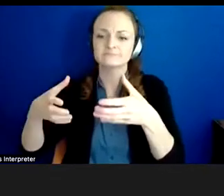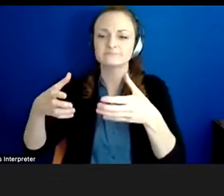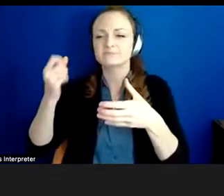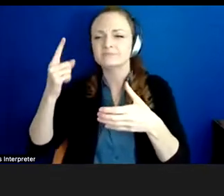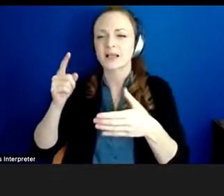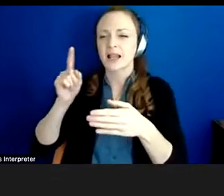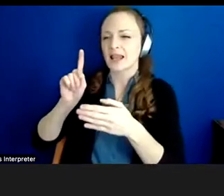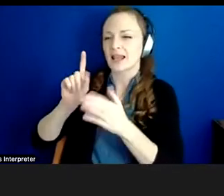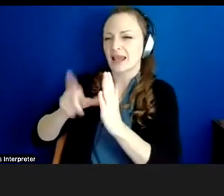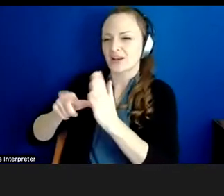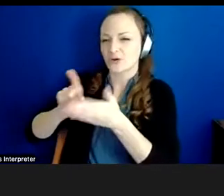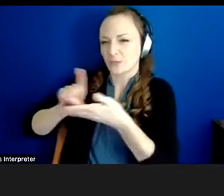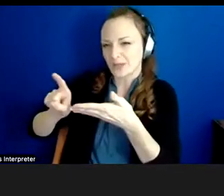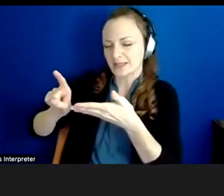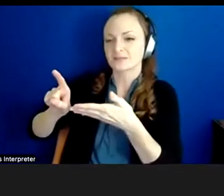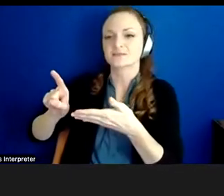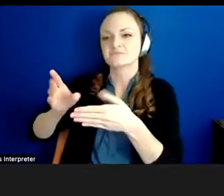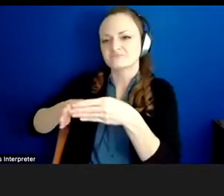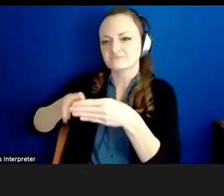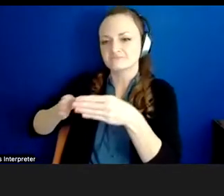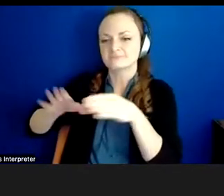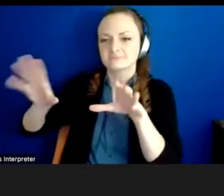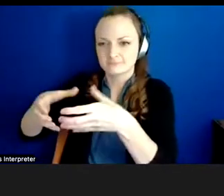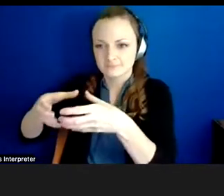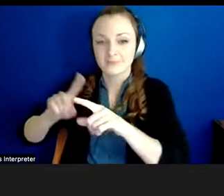in a synagogue, but mostly. 19:10:18 It takes place in the home. So I